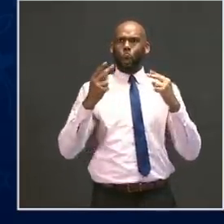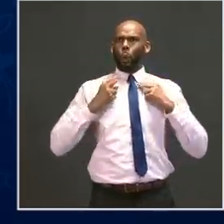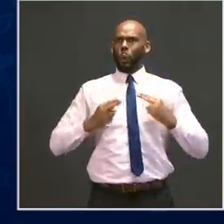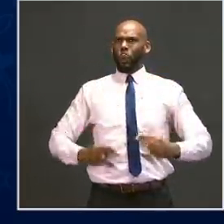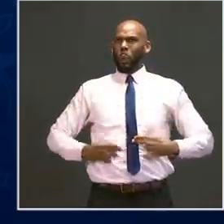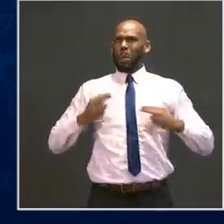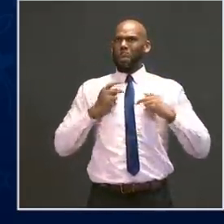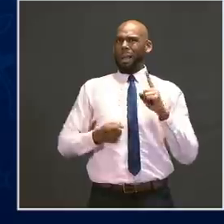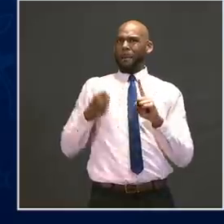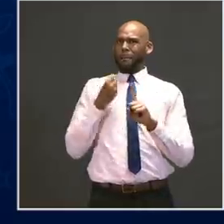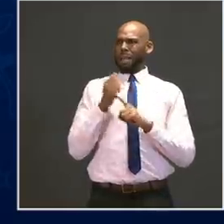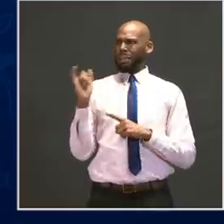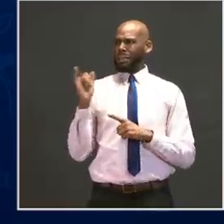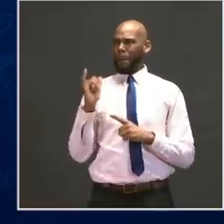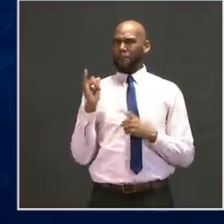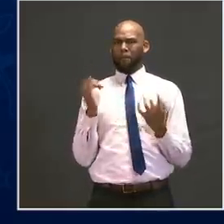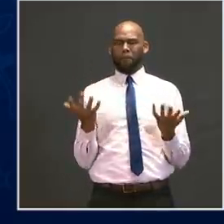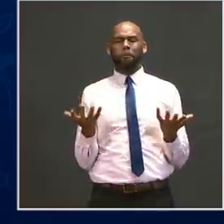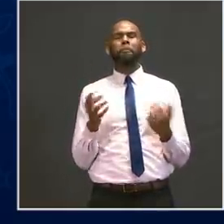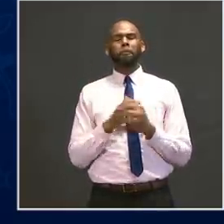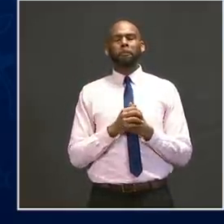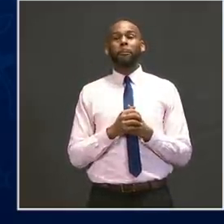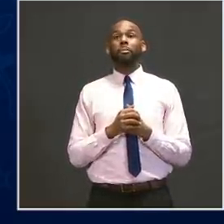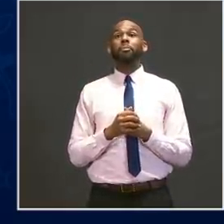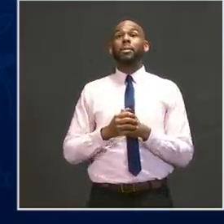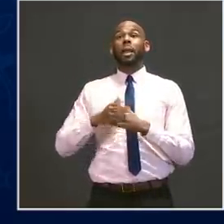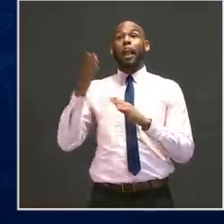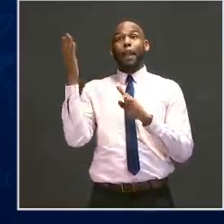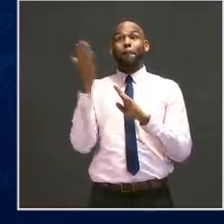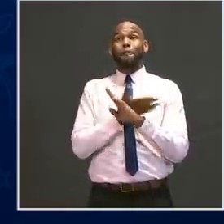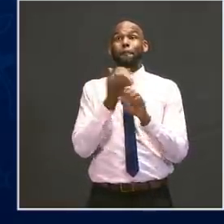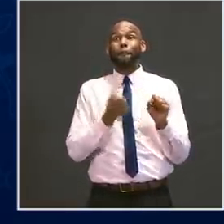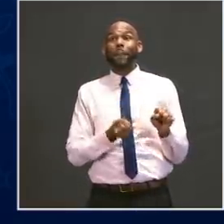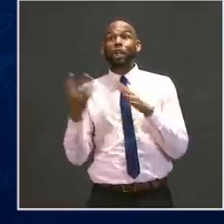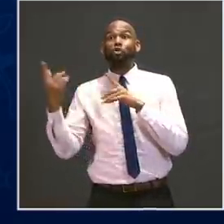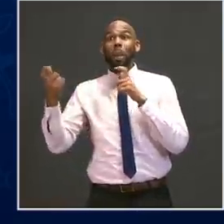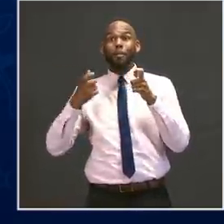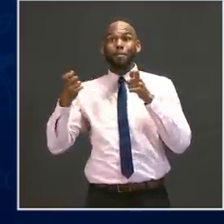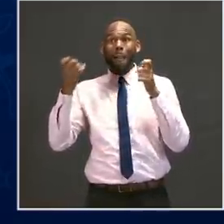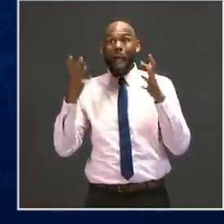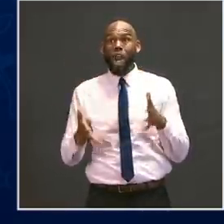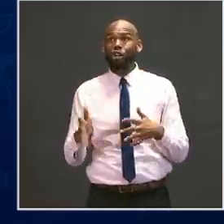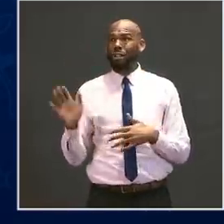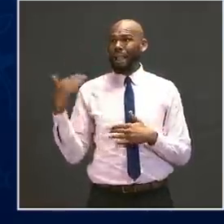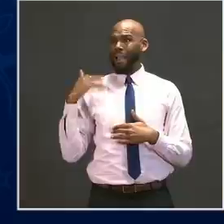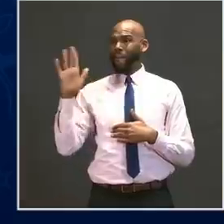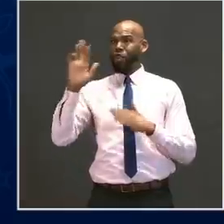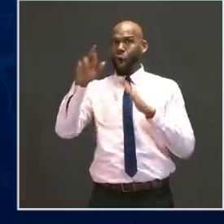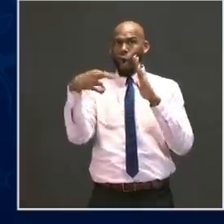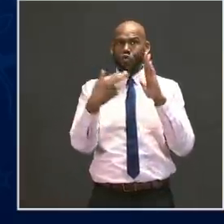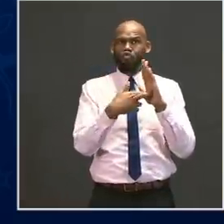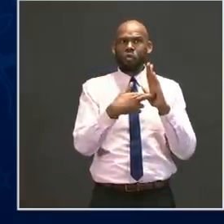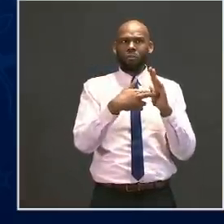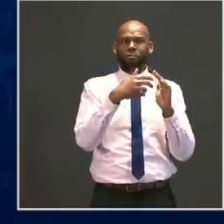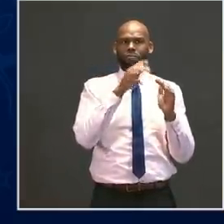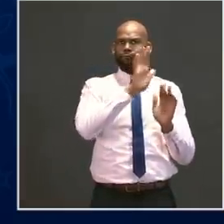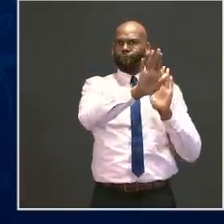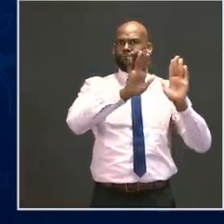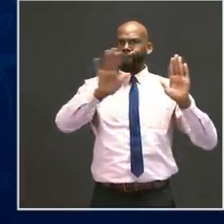that the impeachment managers and others will play. And he will focus on his job, and he expects they will focus on doing theirs. The Press: Can I ask a follow-up to the schools question?